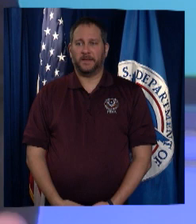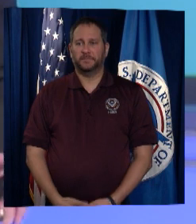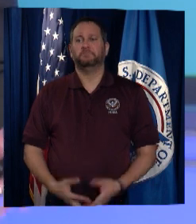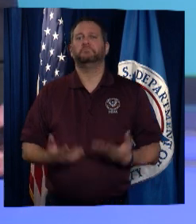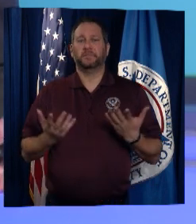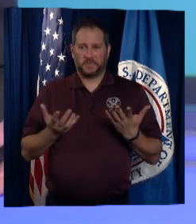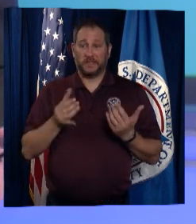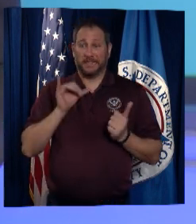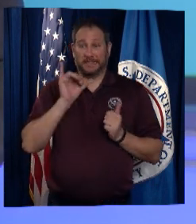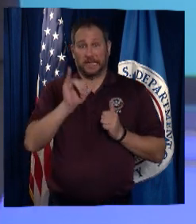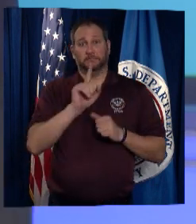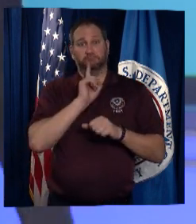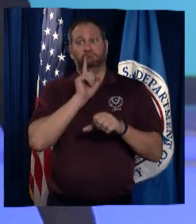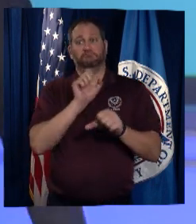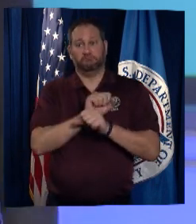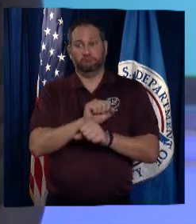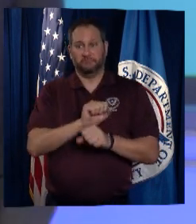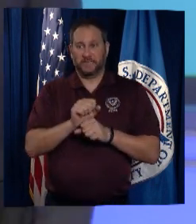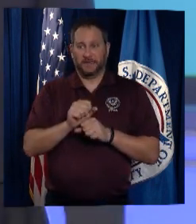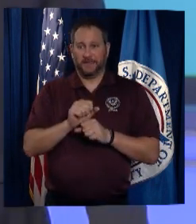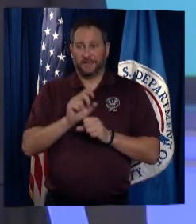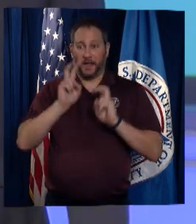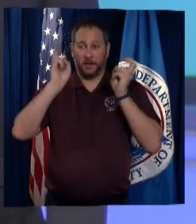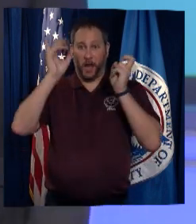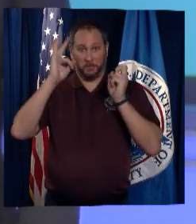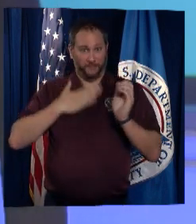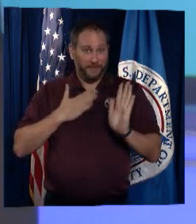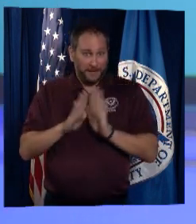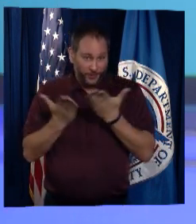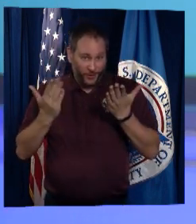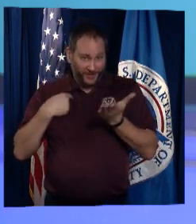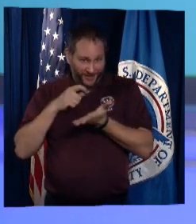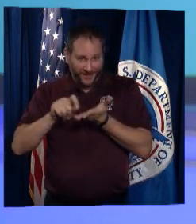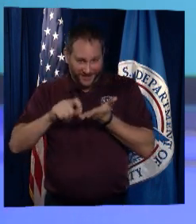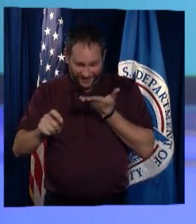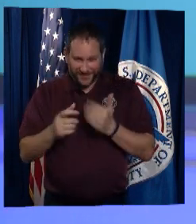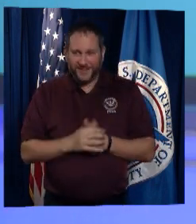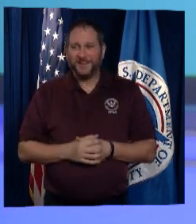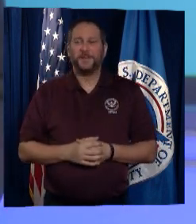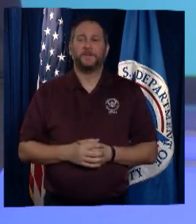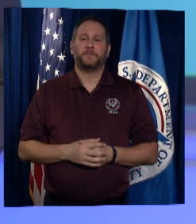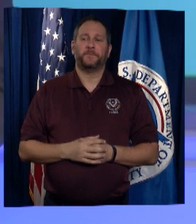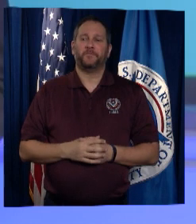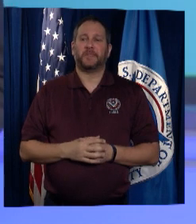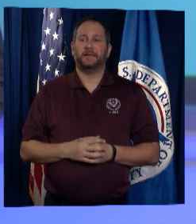we need to stop preparing. This might not sound intuitive, but we